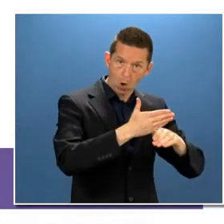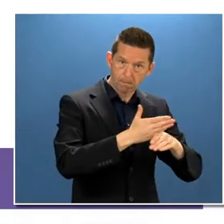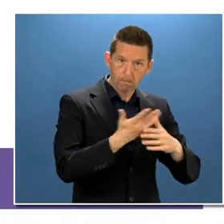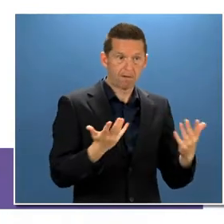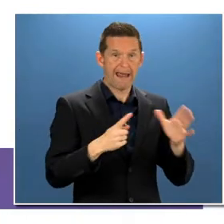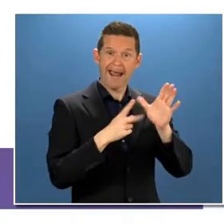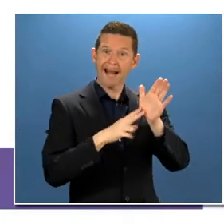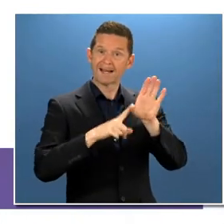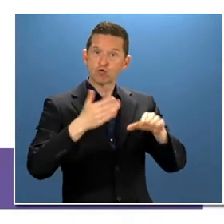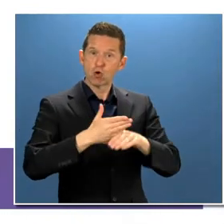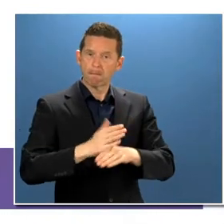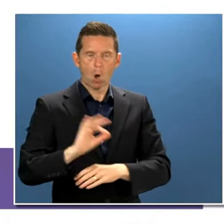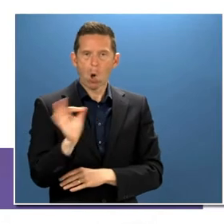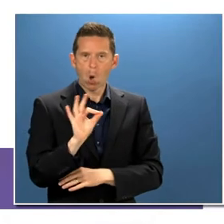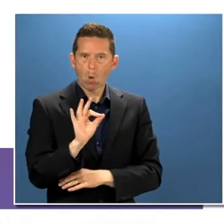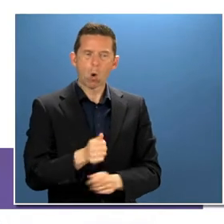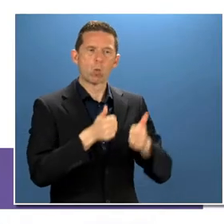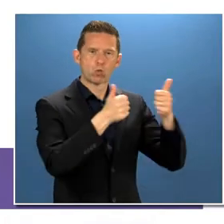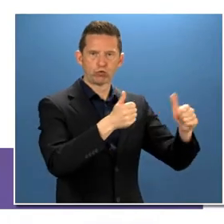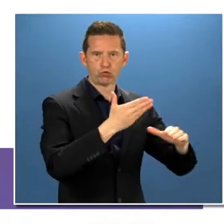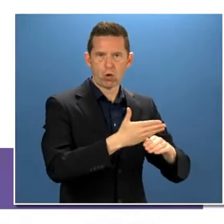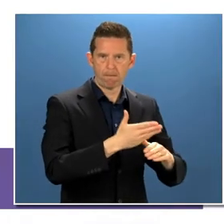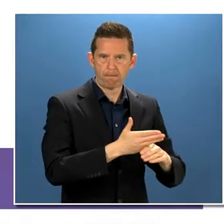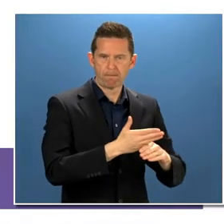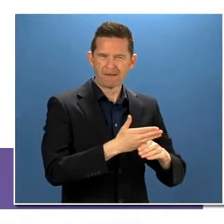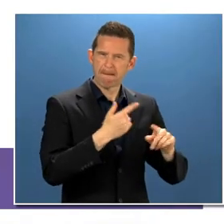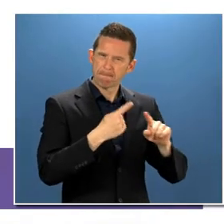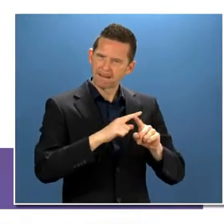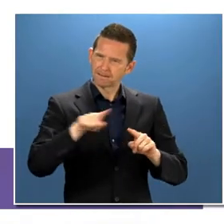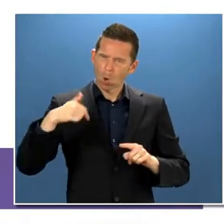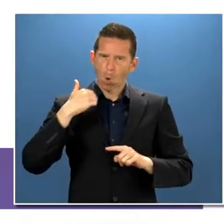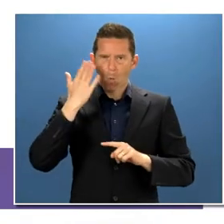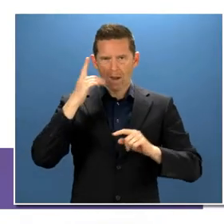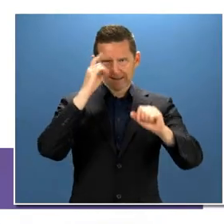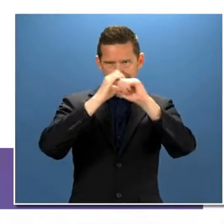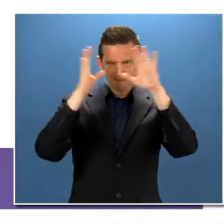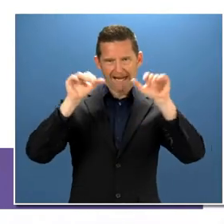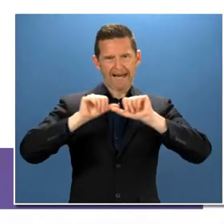But at all times we also need to have that very clear foundation of a legal